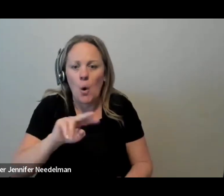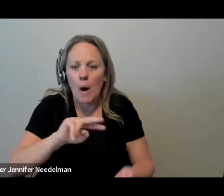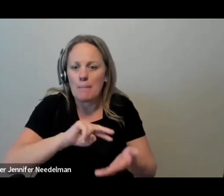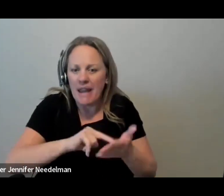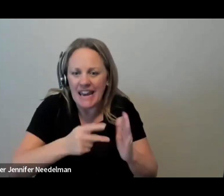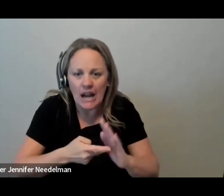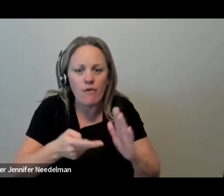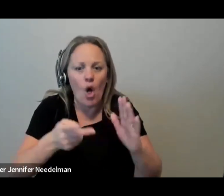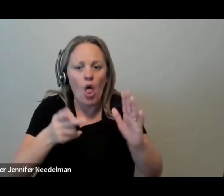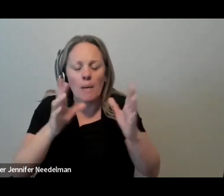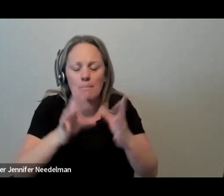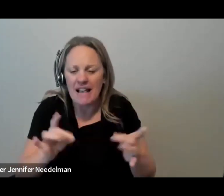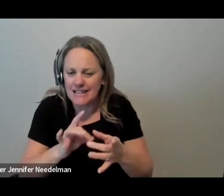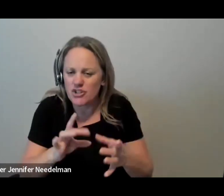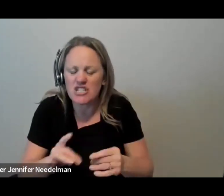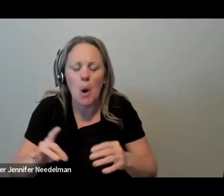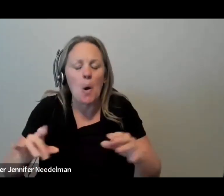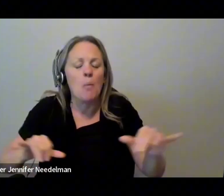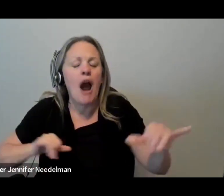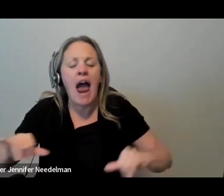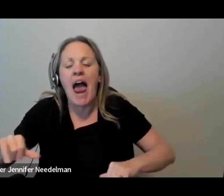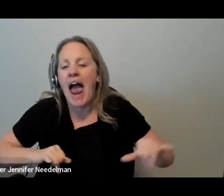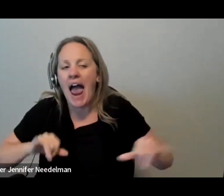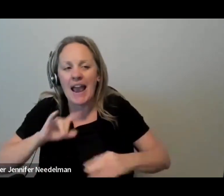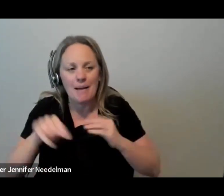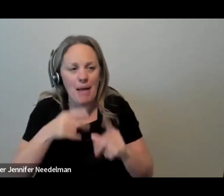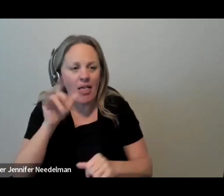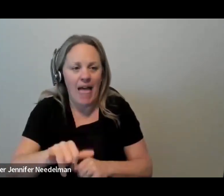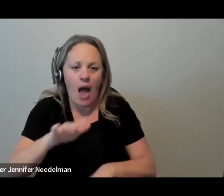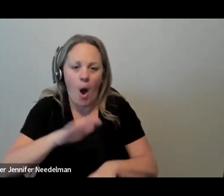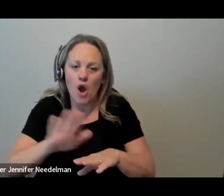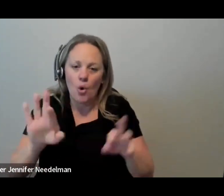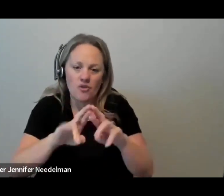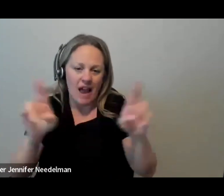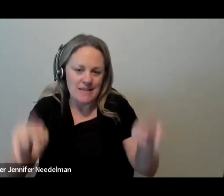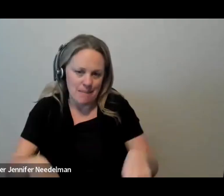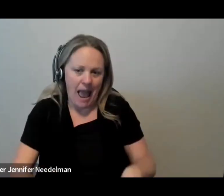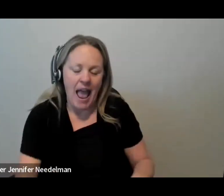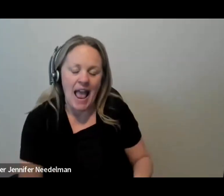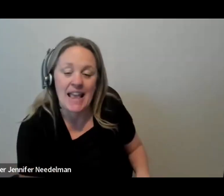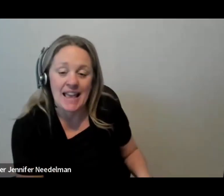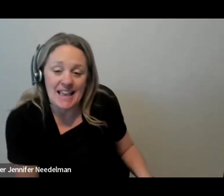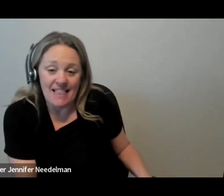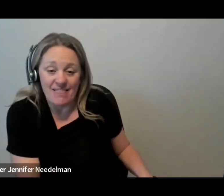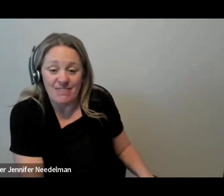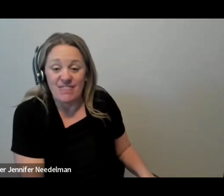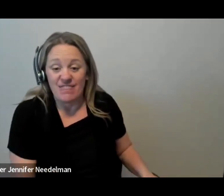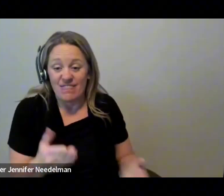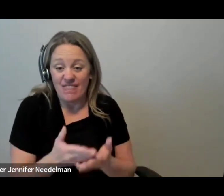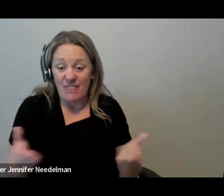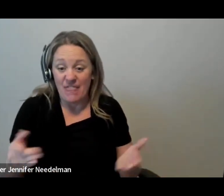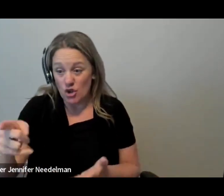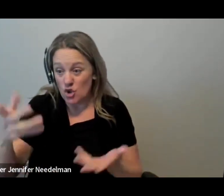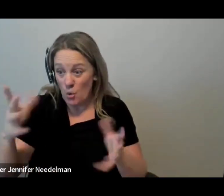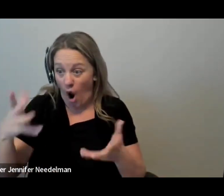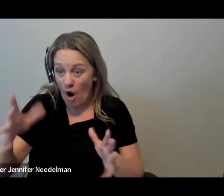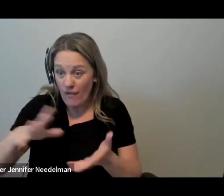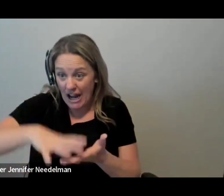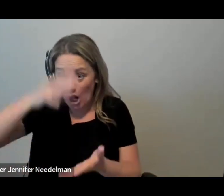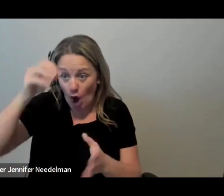So brag about accessibility on your resume, because I'm sure the things that you're already learning with software development